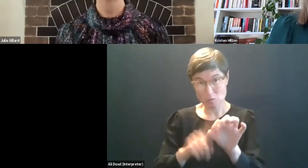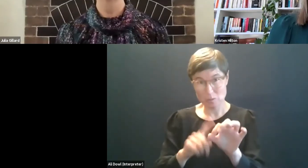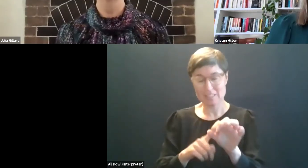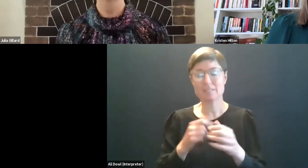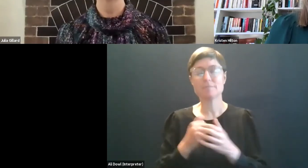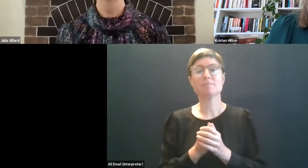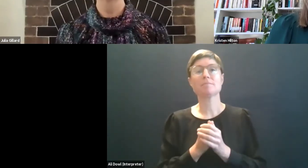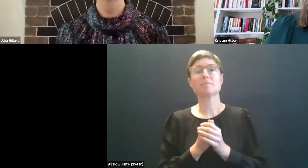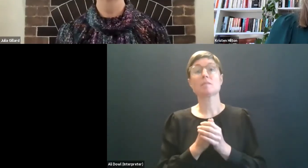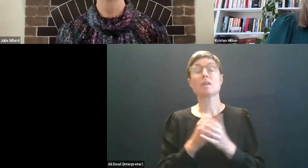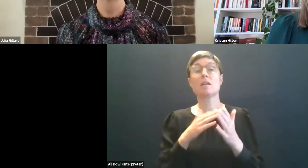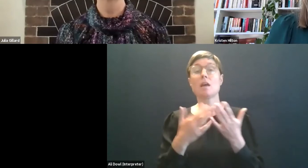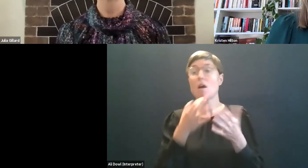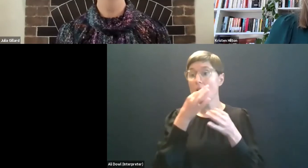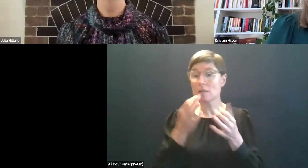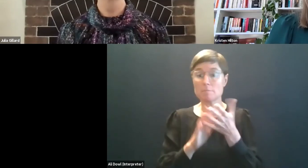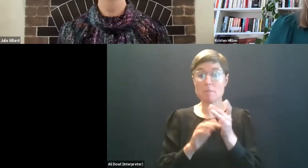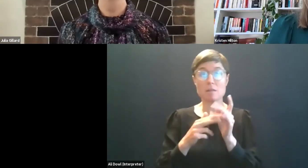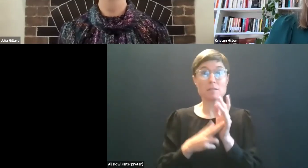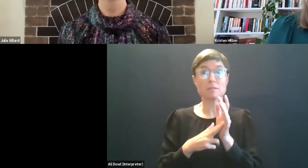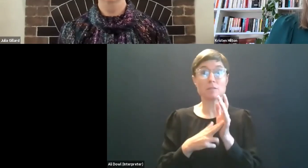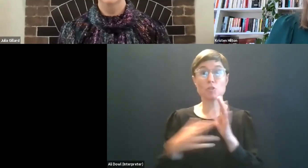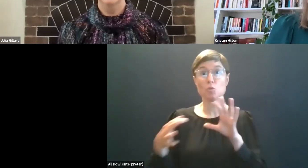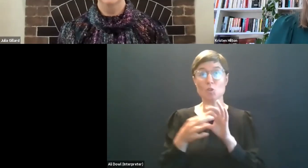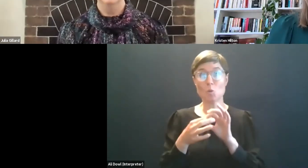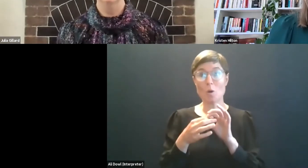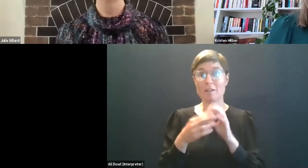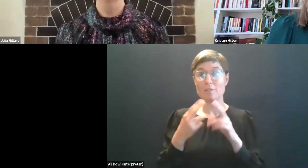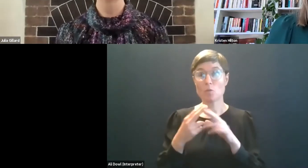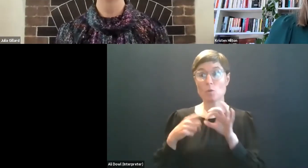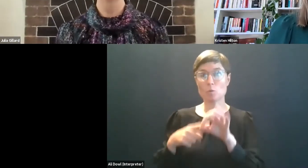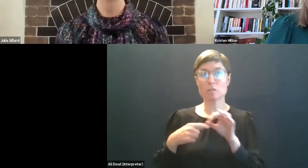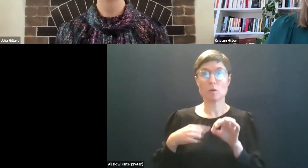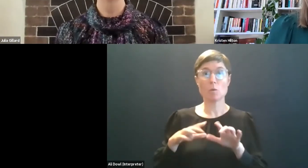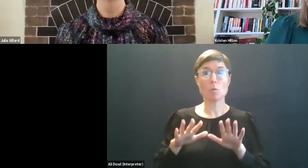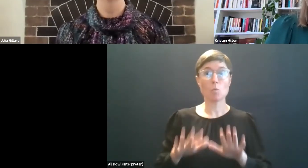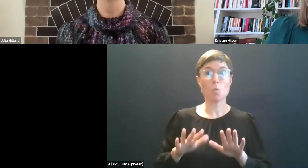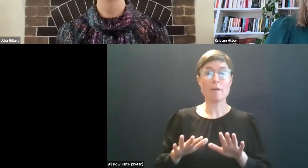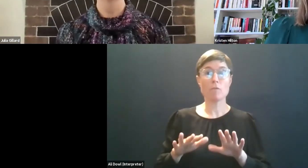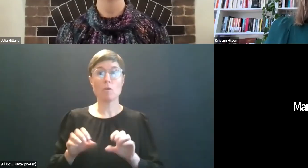Martin back in for these questions. I will wait until his audio and mic are up.